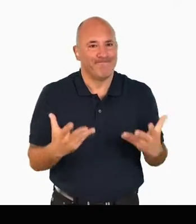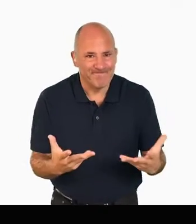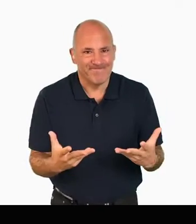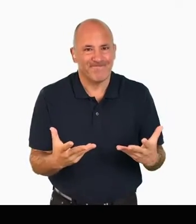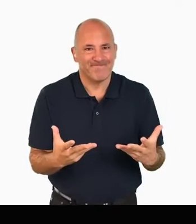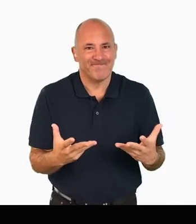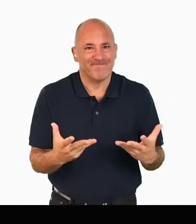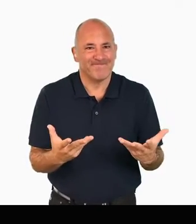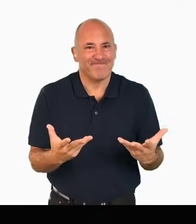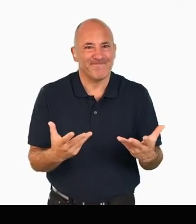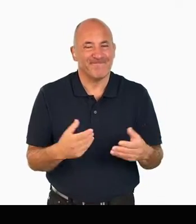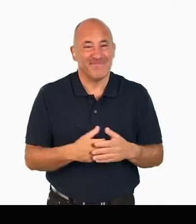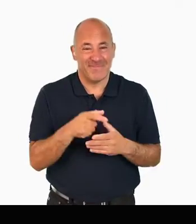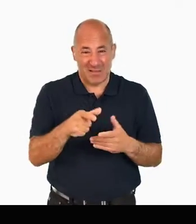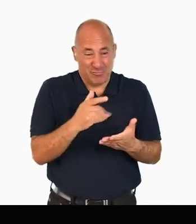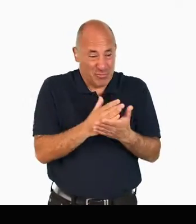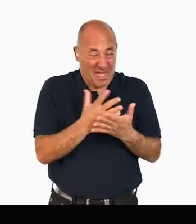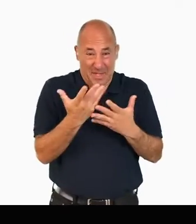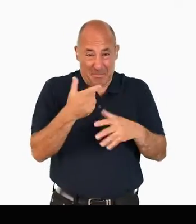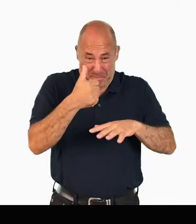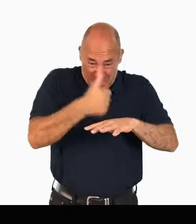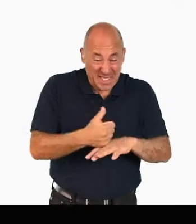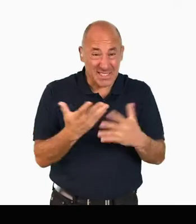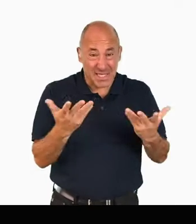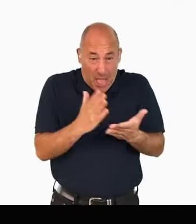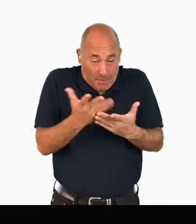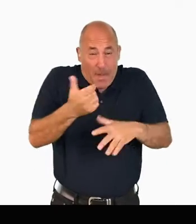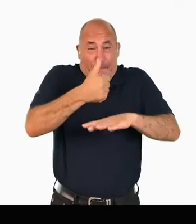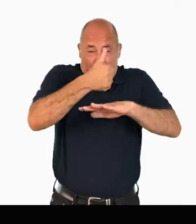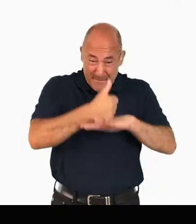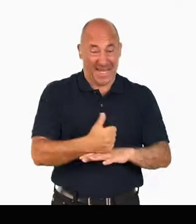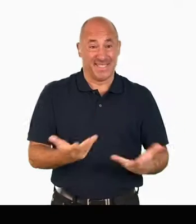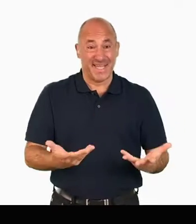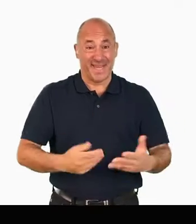and there aren't ramps still available. That's a very basic thing. That's a basic thing.